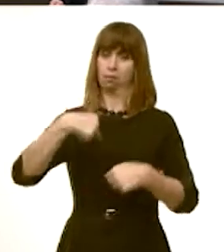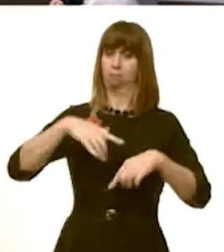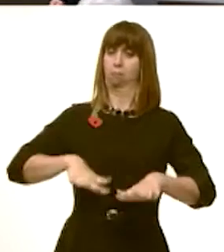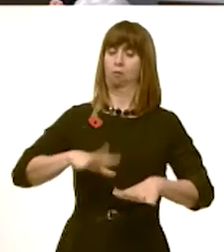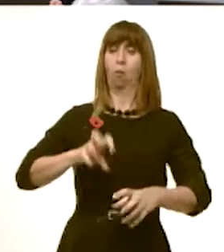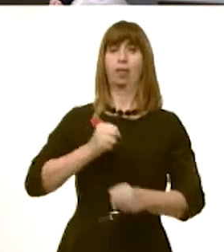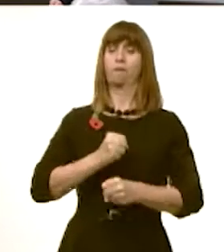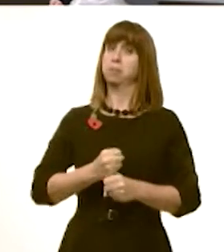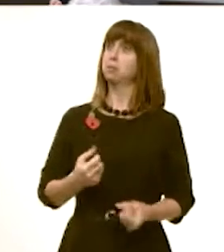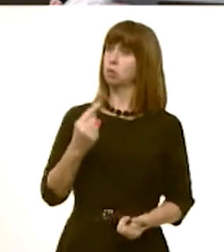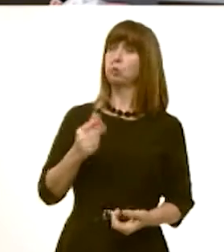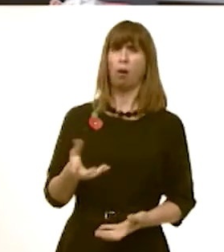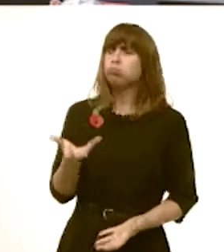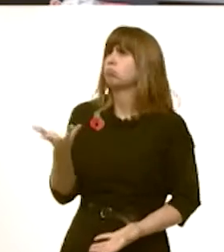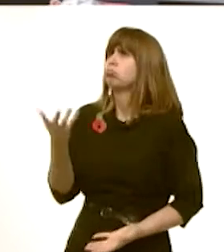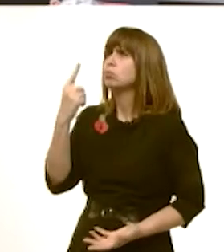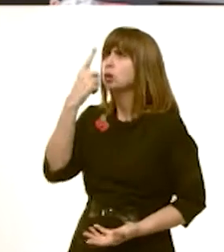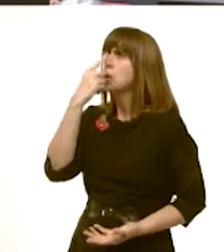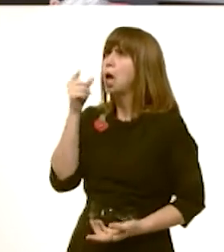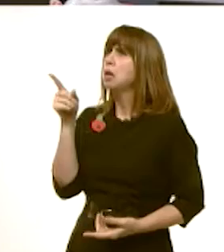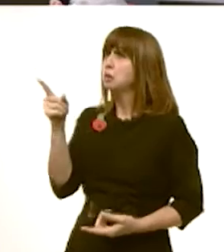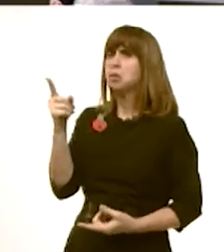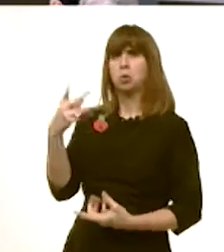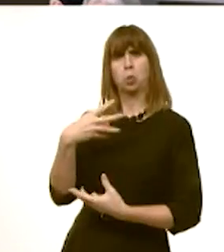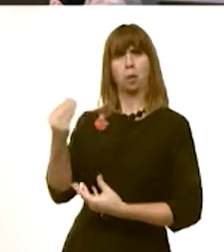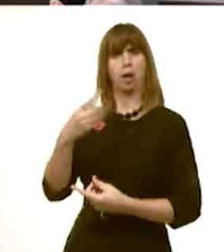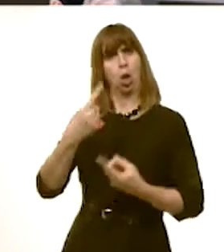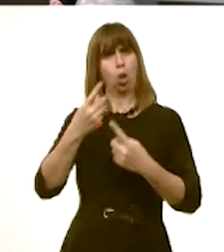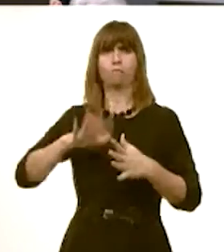Carwyn Jones: Yes, indeed they can. Itís appalling whatís being proposed in the Trade Union Bill, and I can say to the